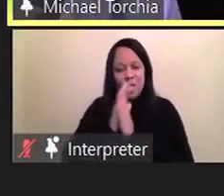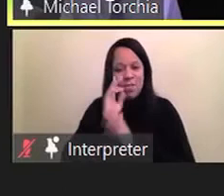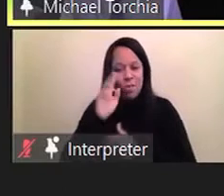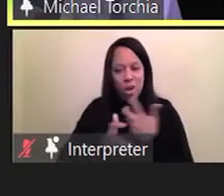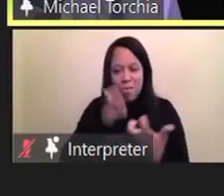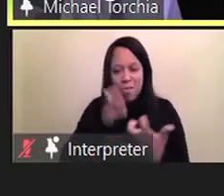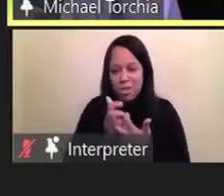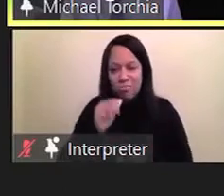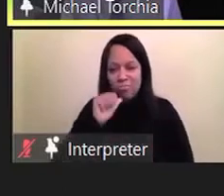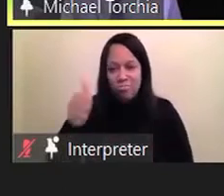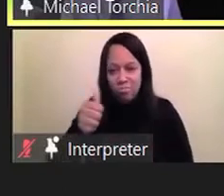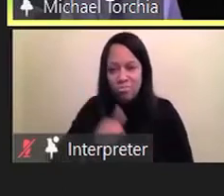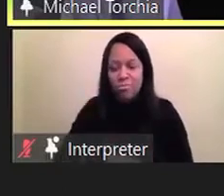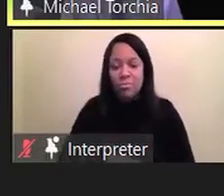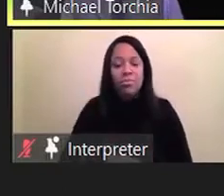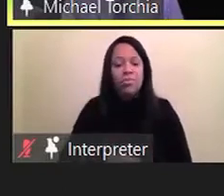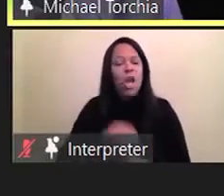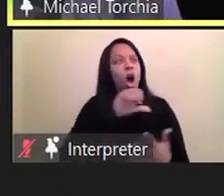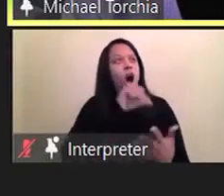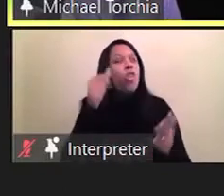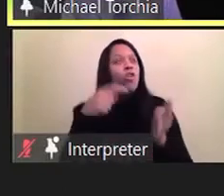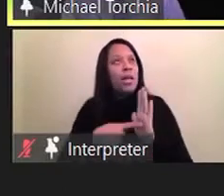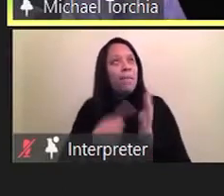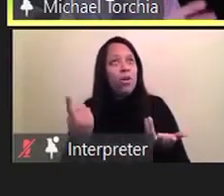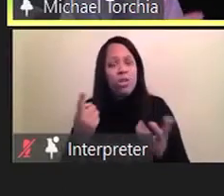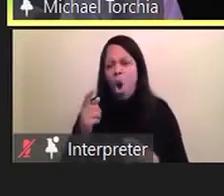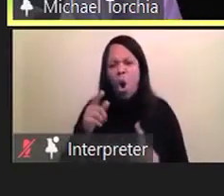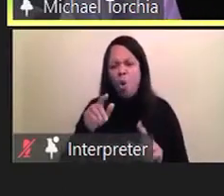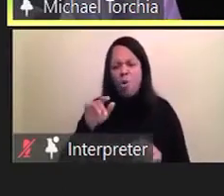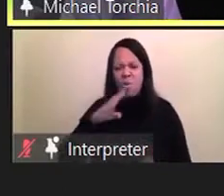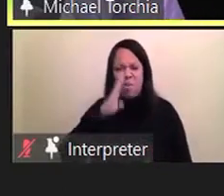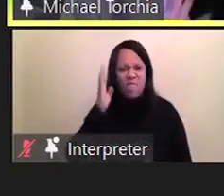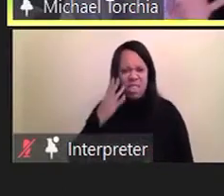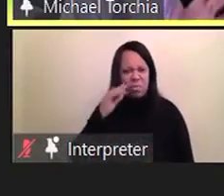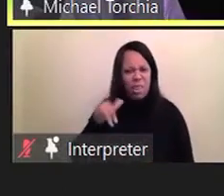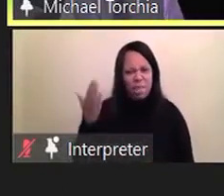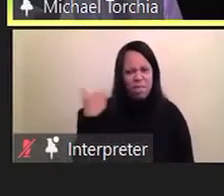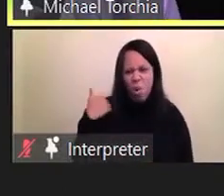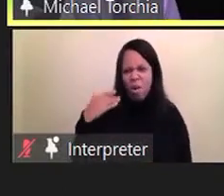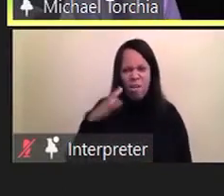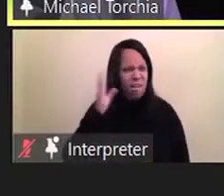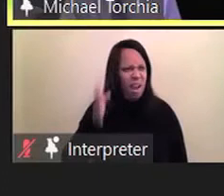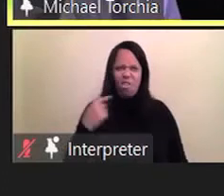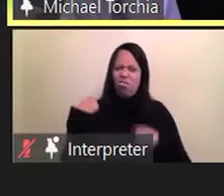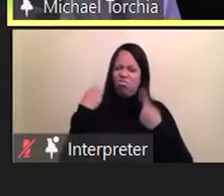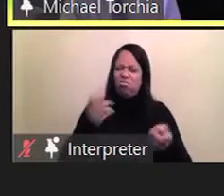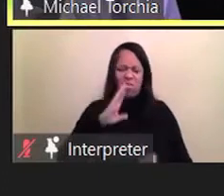What else have we heard? Oh, we've never done it before. We've never done this before. We haven't done it for anybody. OK.